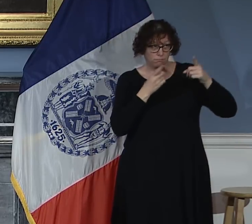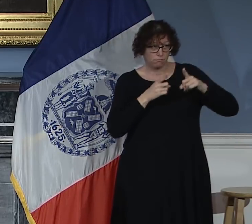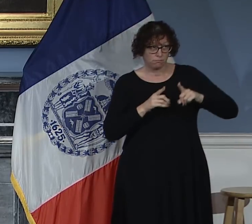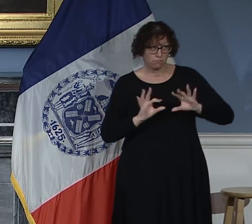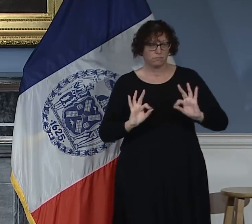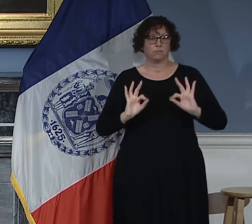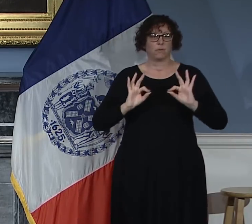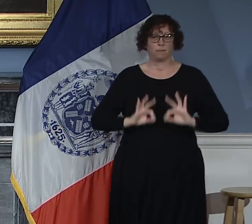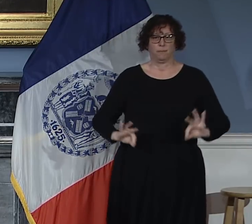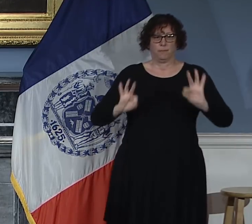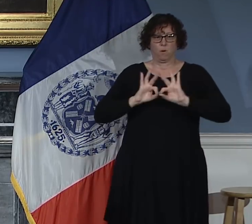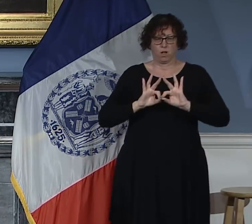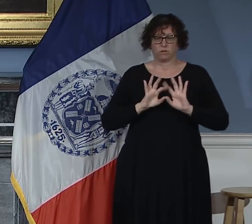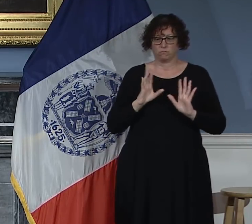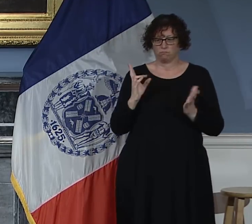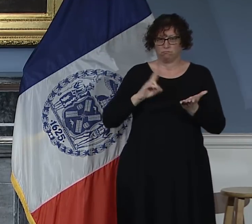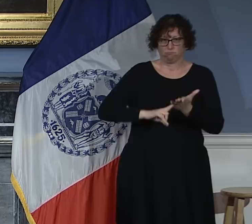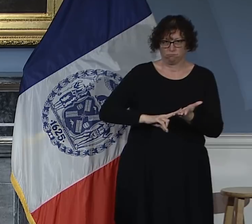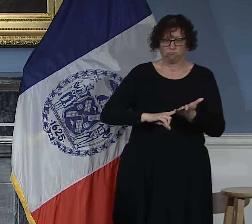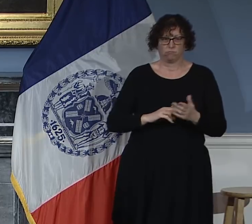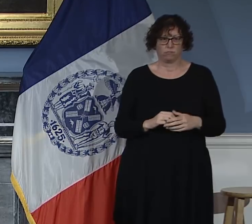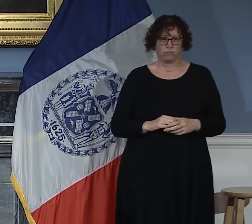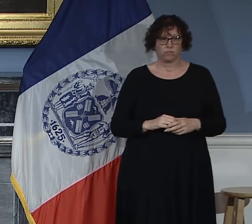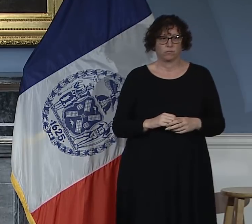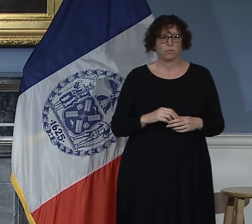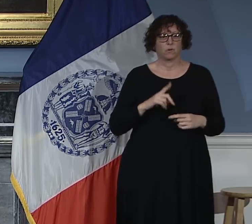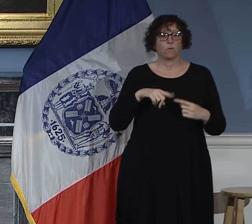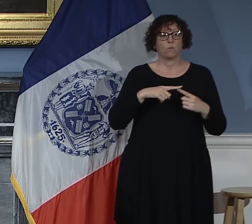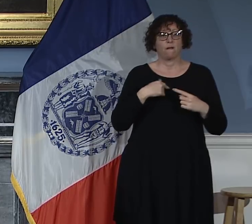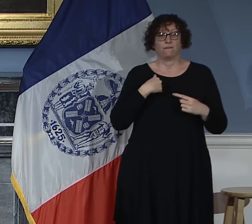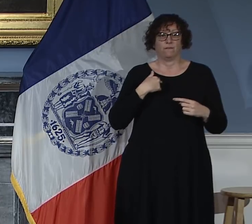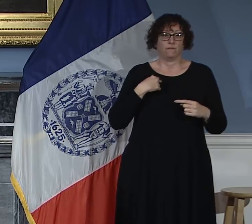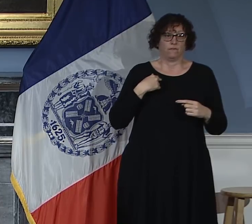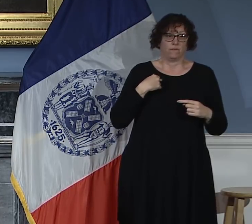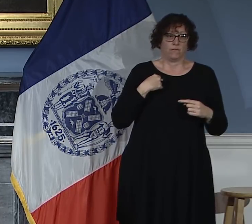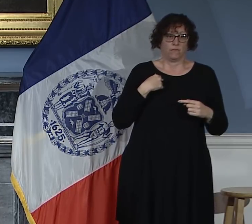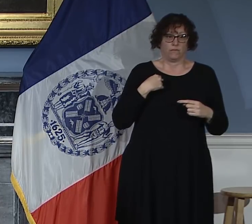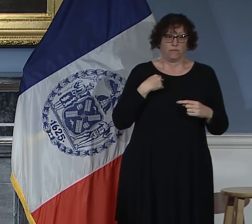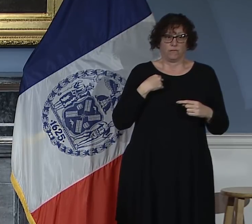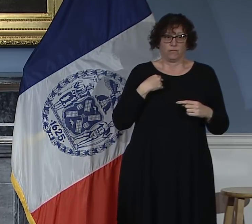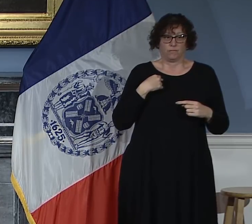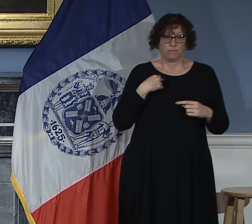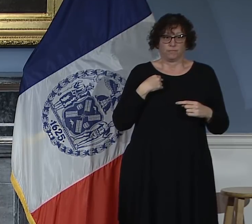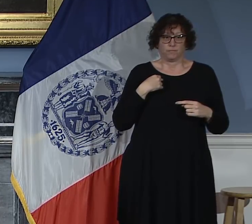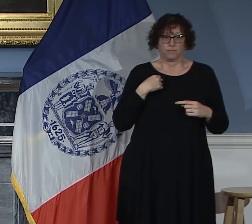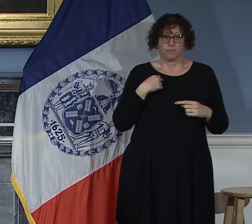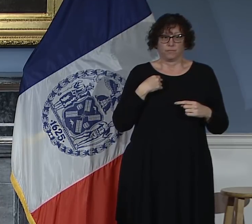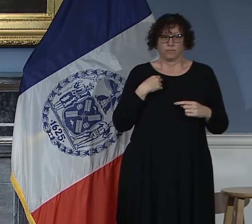WASN'T. THAT'S ON ME. WHEN I FIRST MADE HITS PONTI,I T ASW AS WE SAW SAN